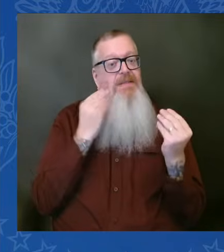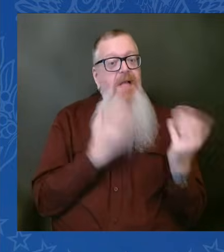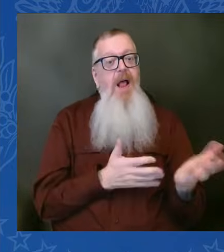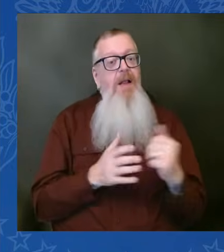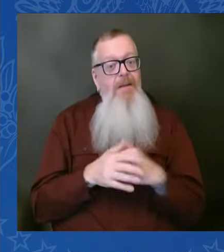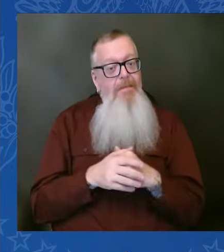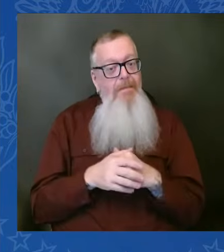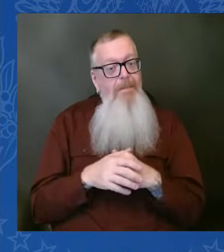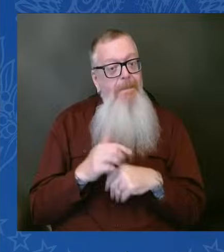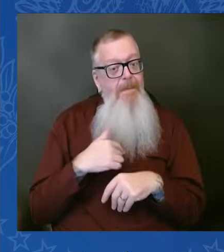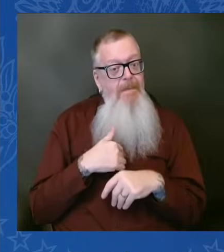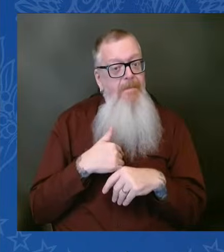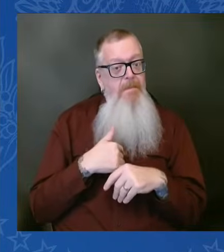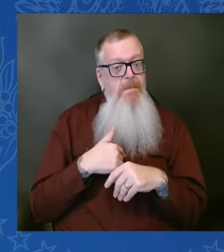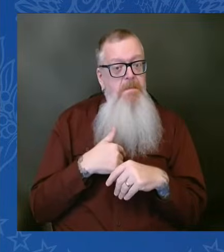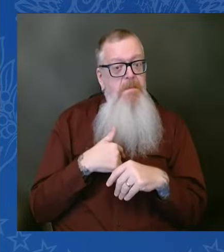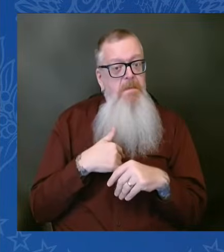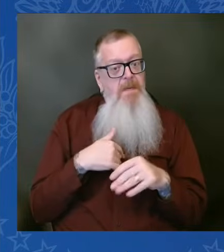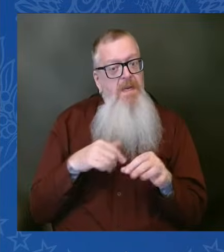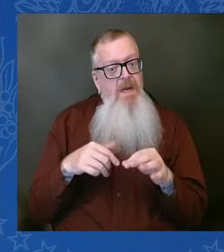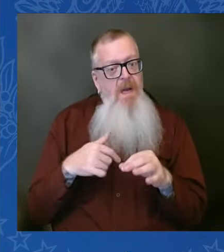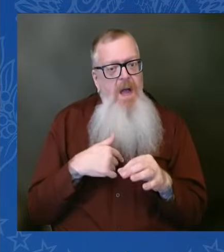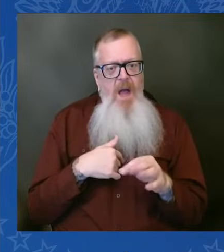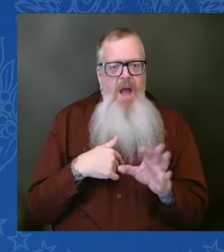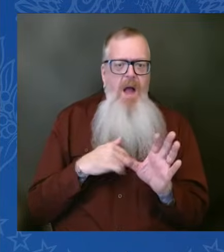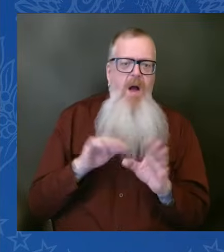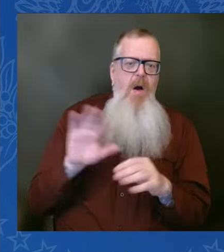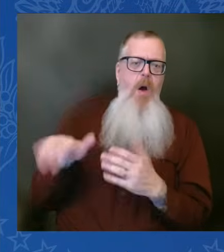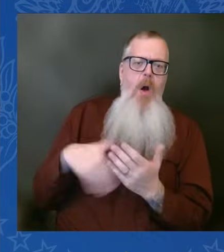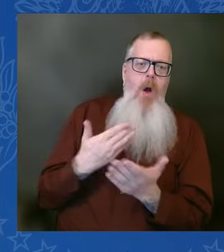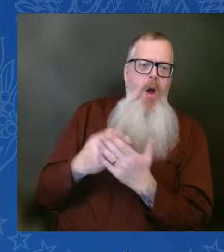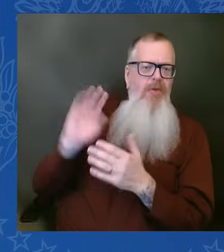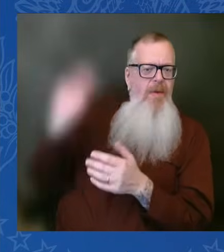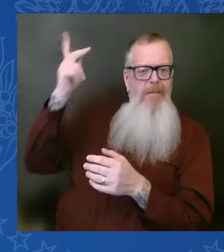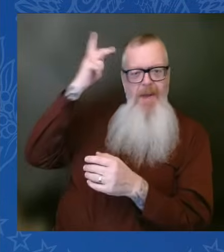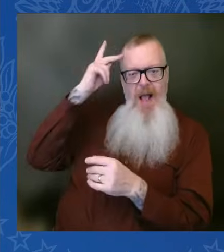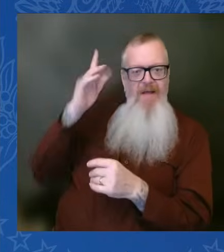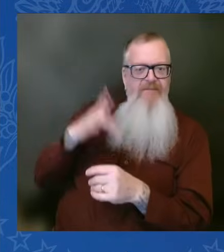All politics is personal.” But it is. It is.